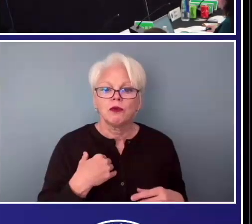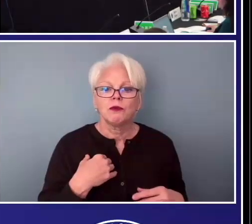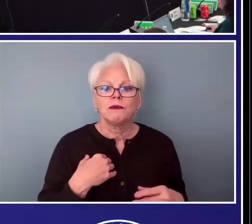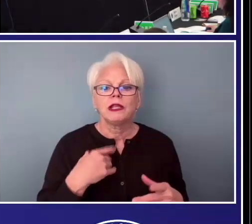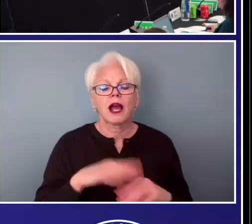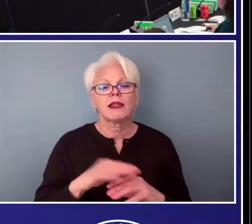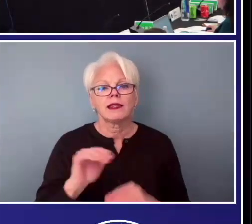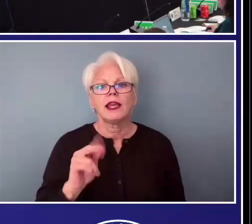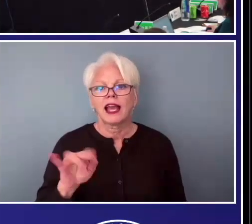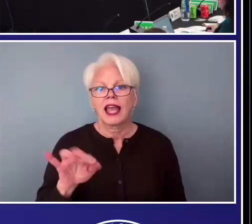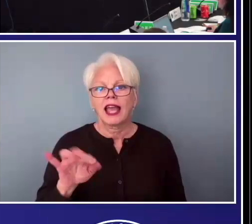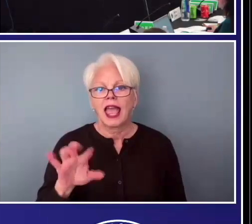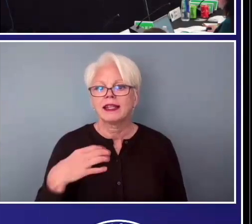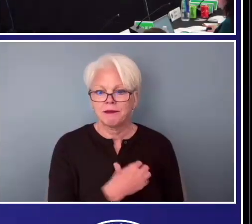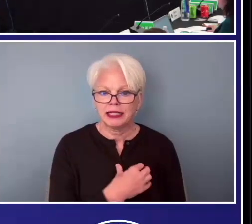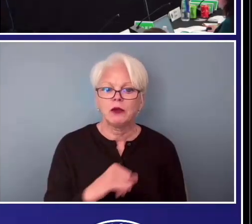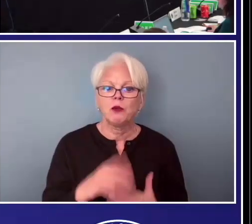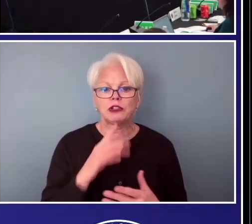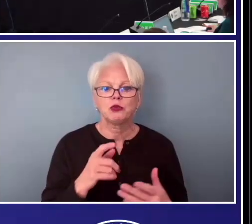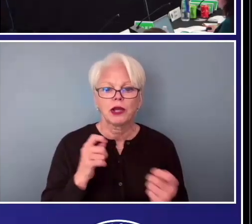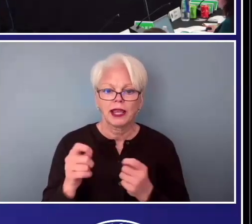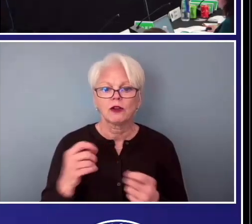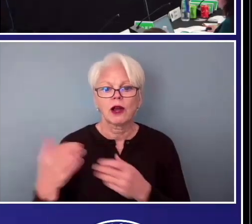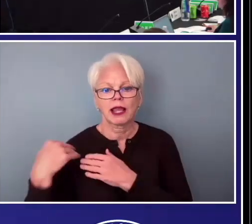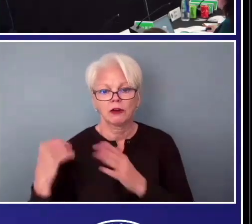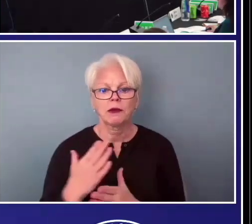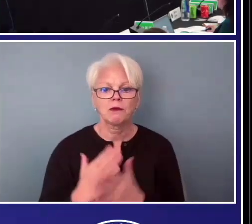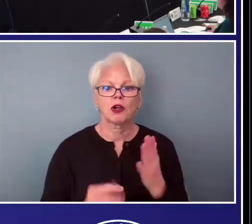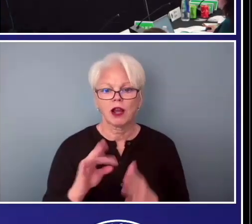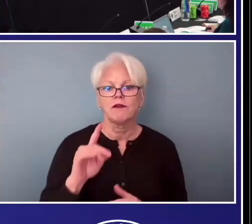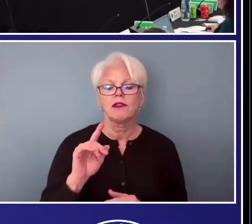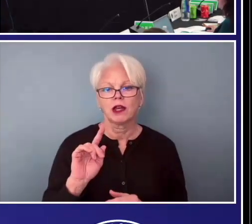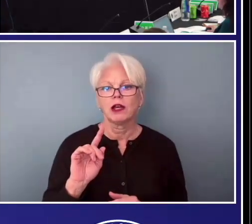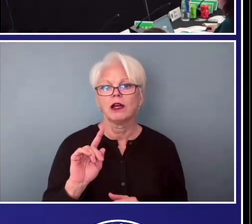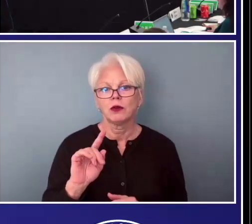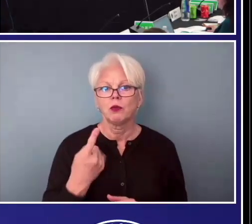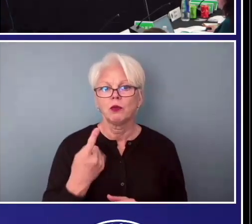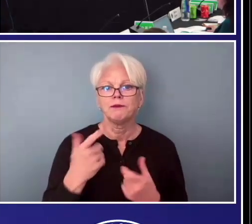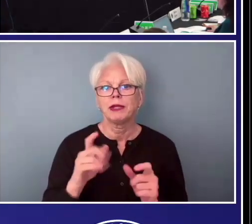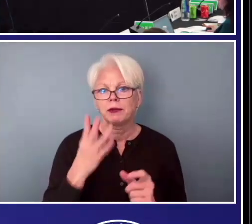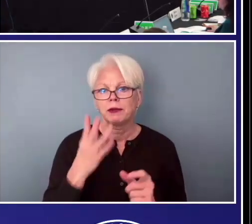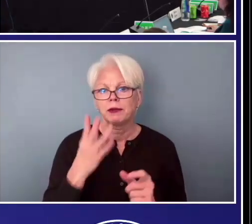Beautiful Bill. So we will be negotiating other transparency-related stuff. I think, as we had -- it's no surprise,